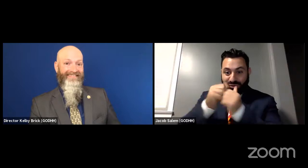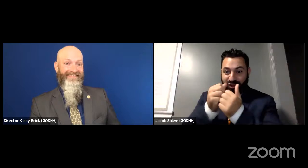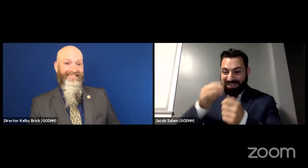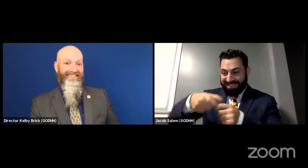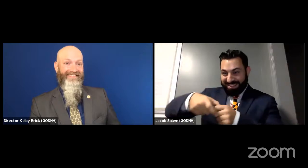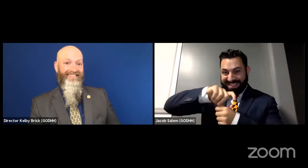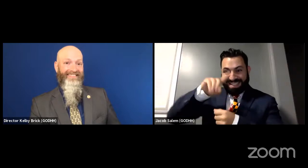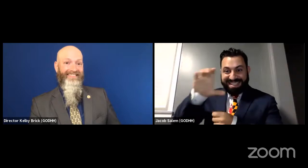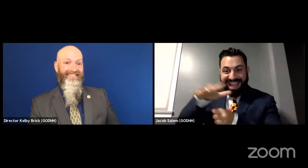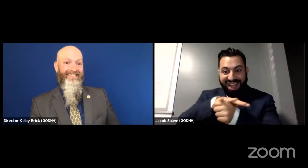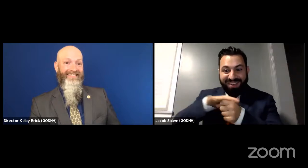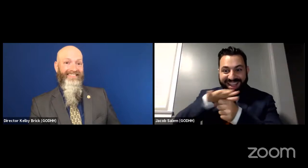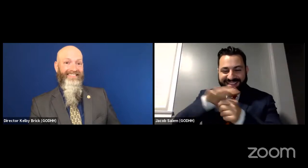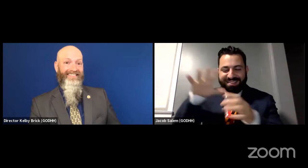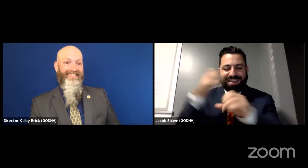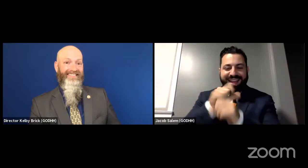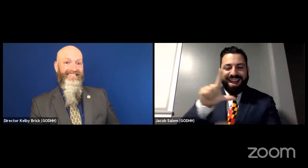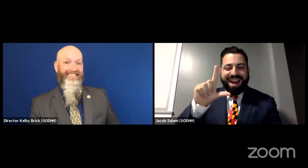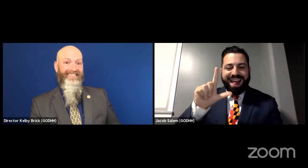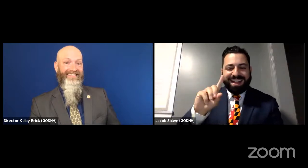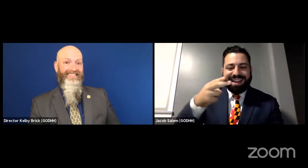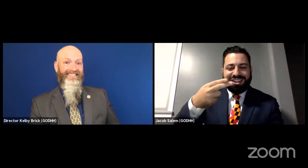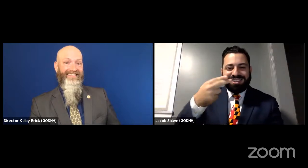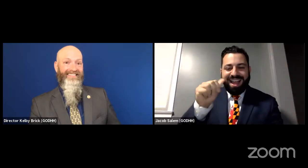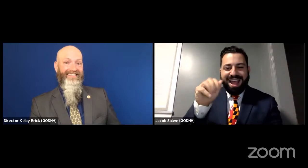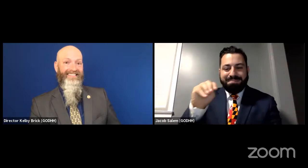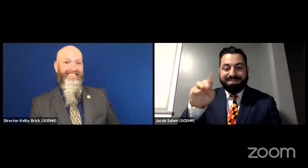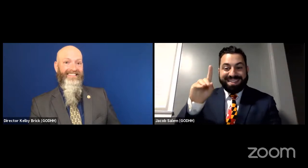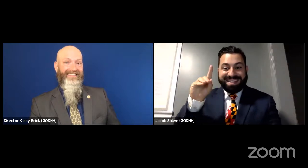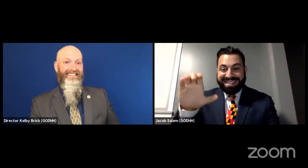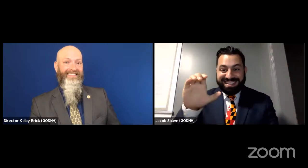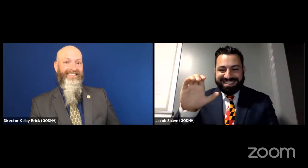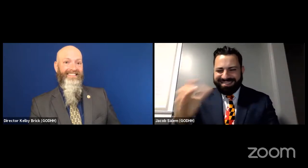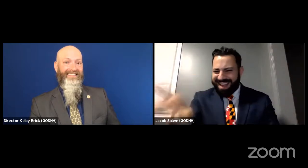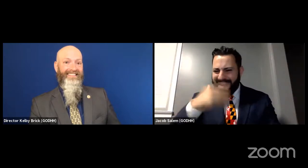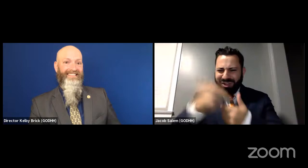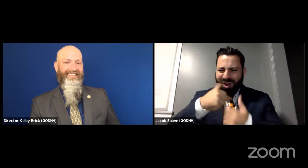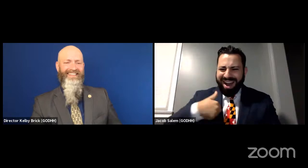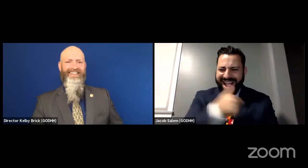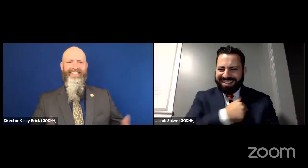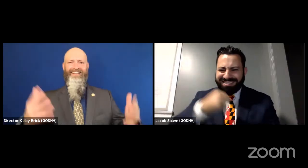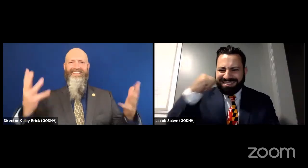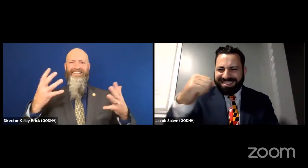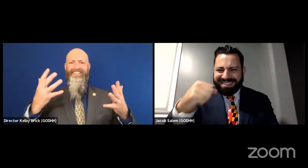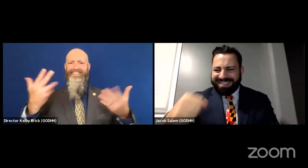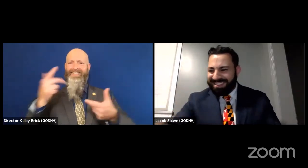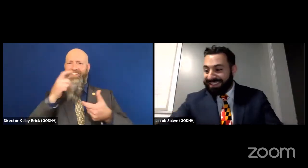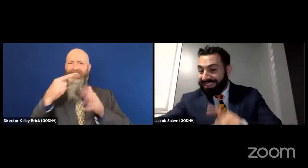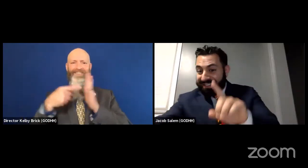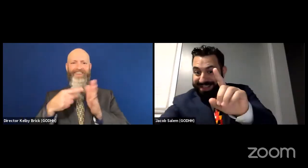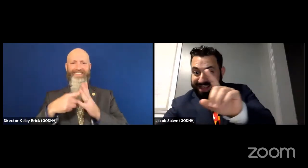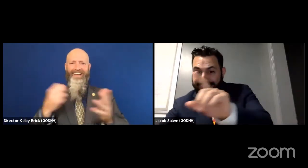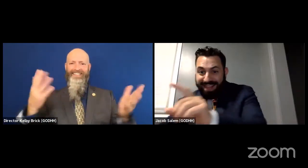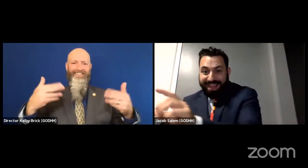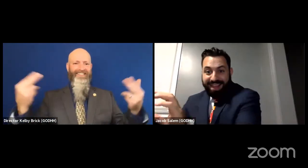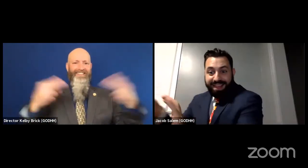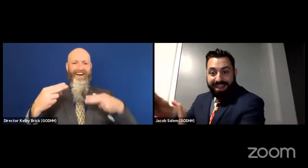the Latino Deaf and Hard of Hearing Association of the Metropolitan D.C. Area. Can we give